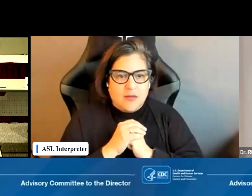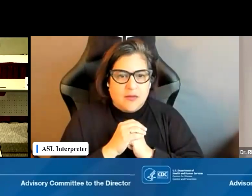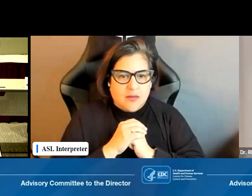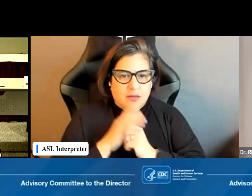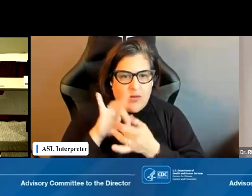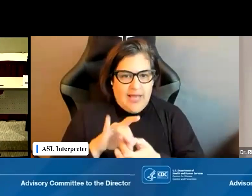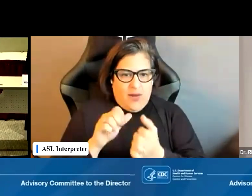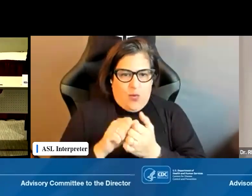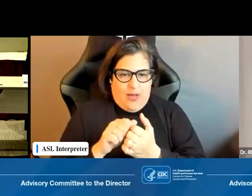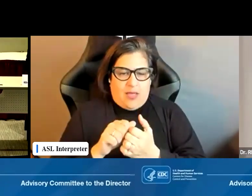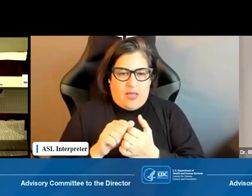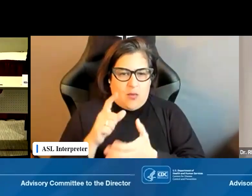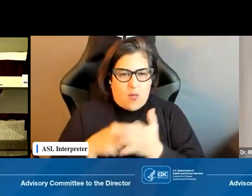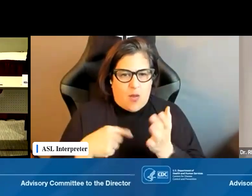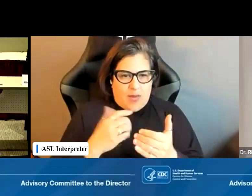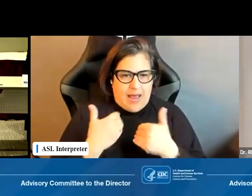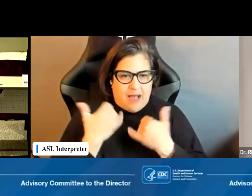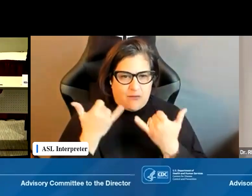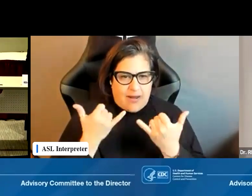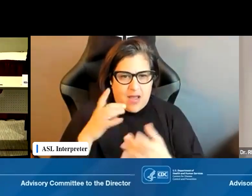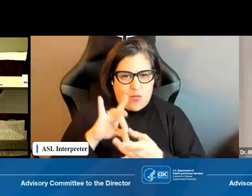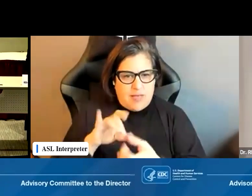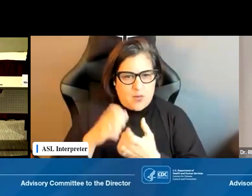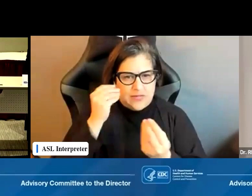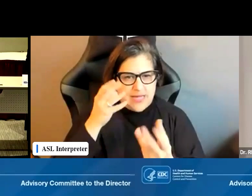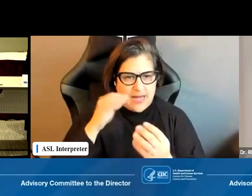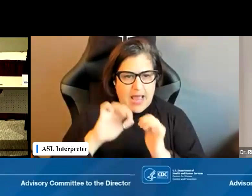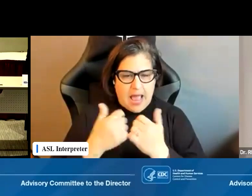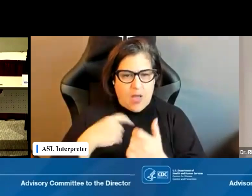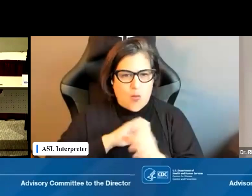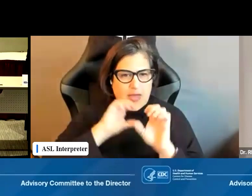that we have now is very specific about us helping to inform data monetization